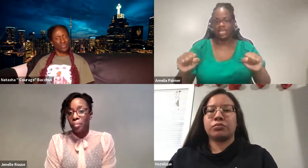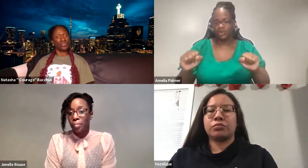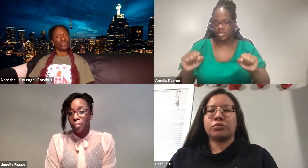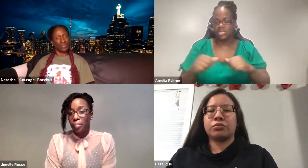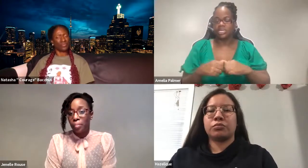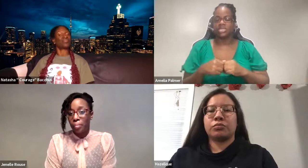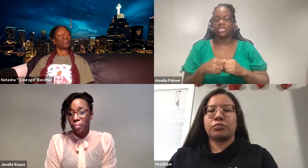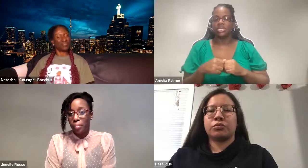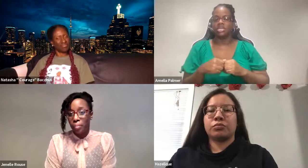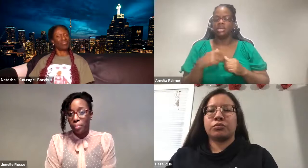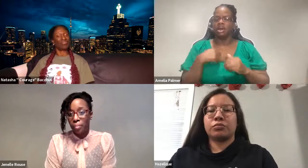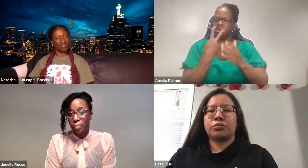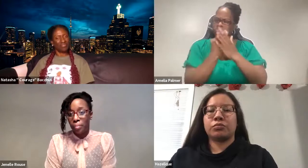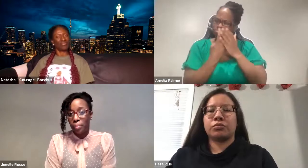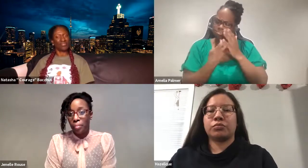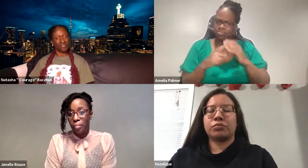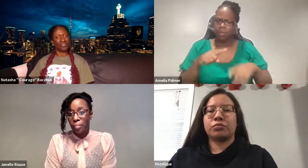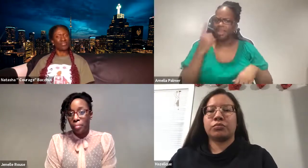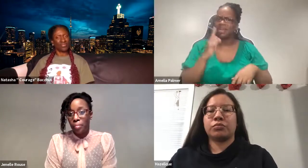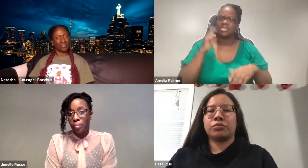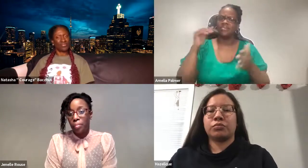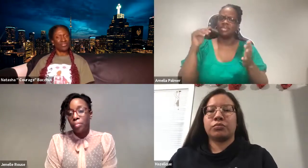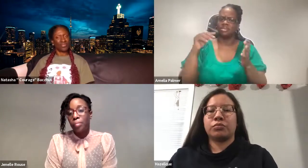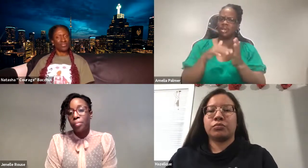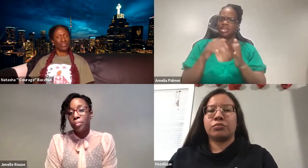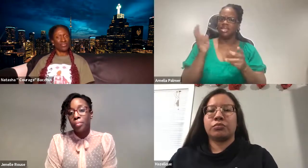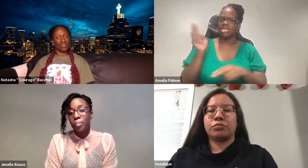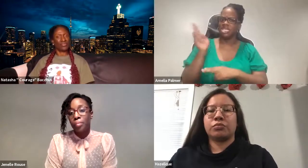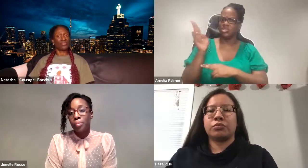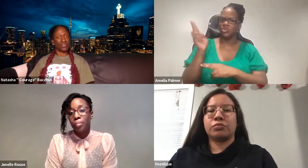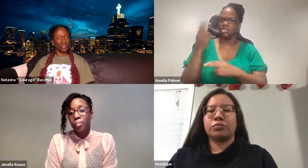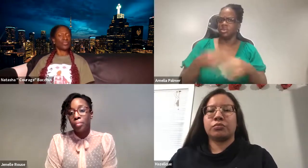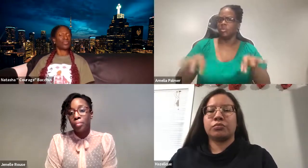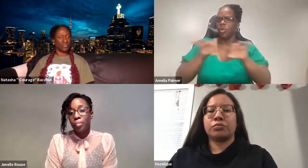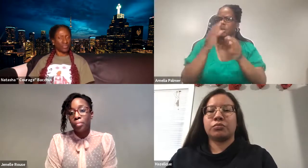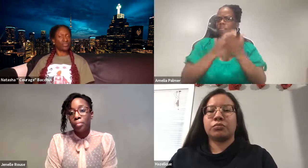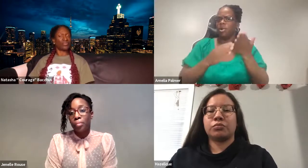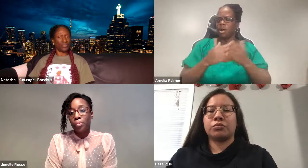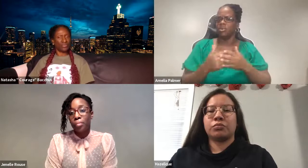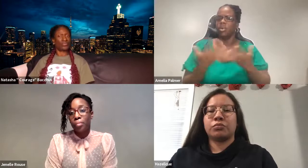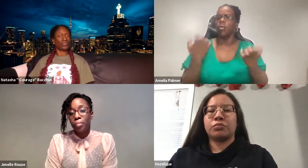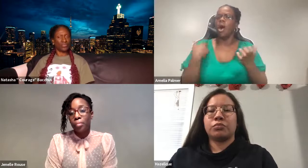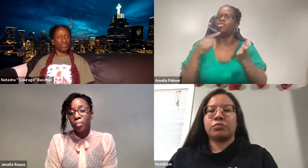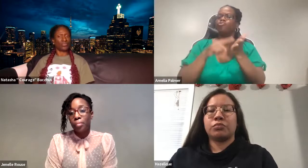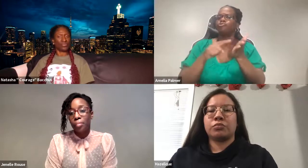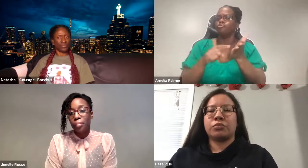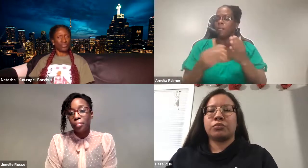studies and a minor in linguistics. both of these have really impacted my life because it's really